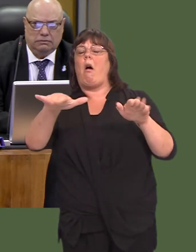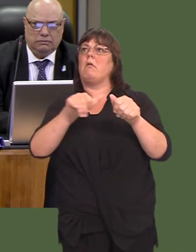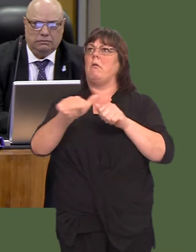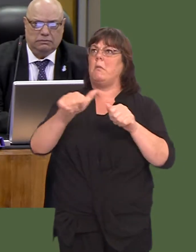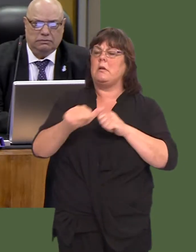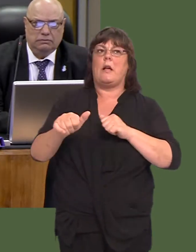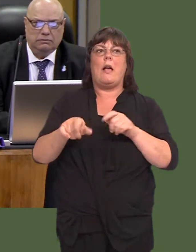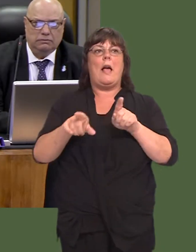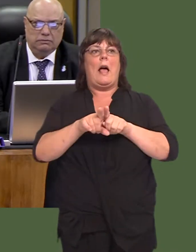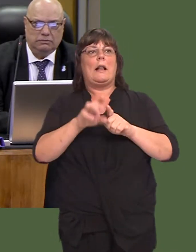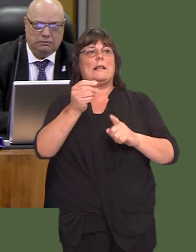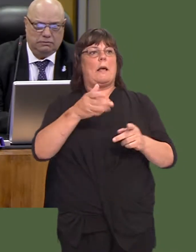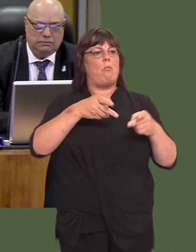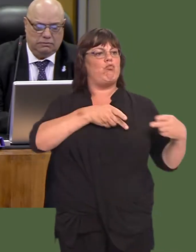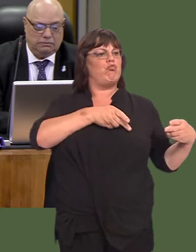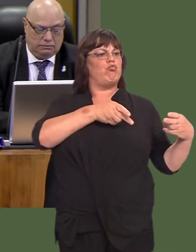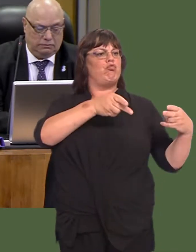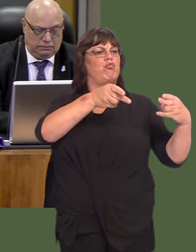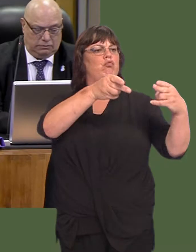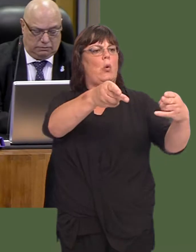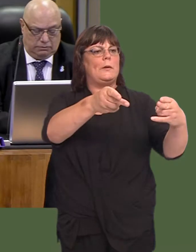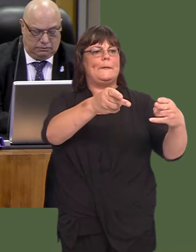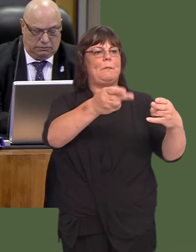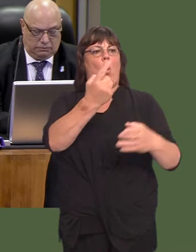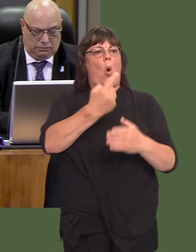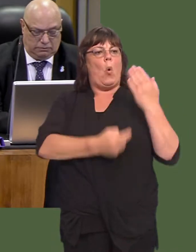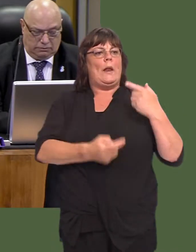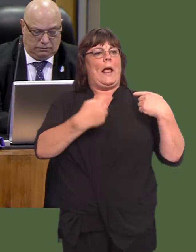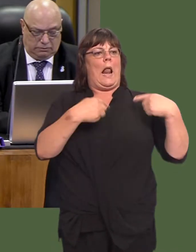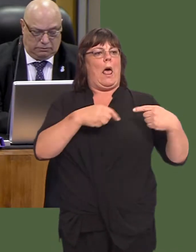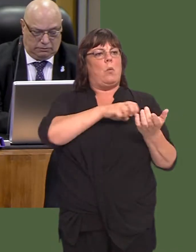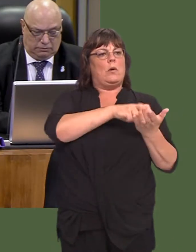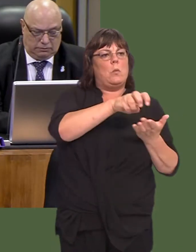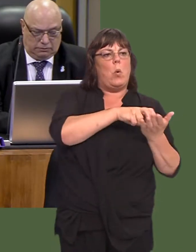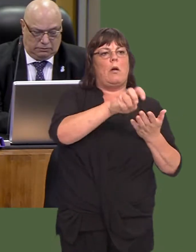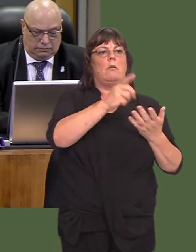i.e. redesignating some of our routes for pedestrians and for cyclists.